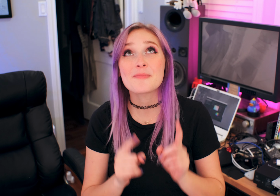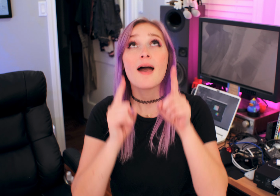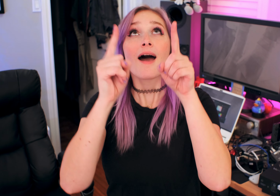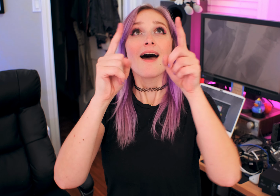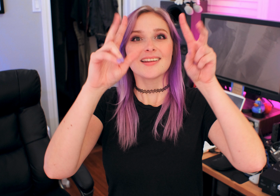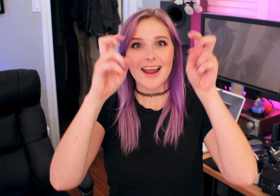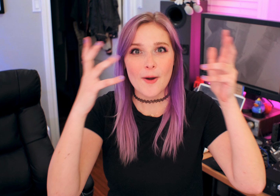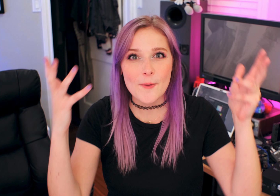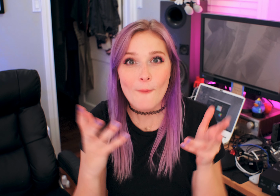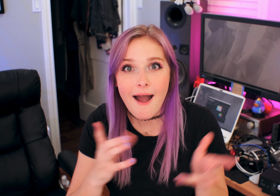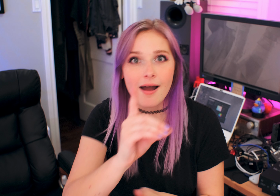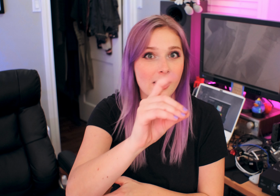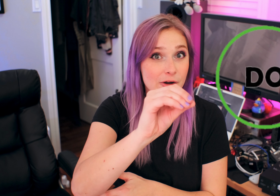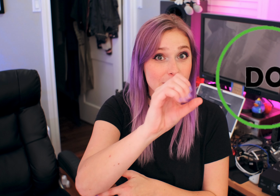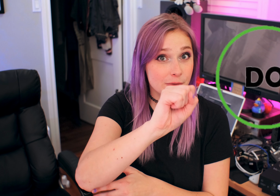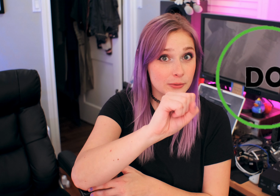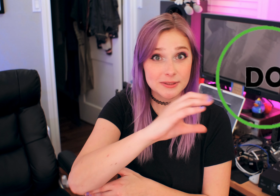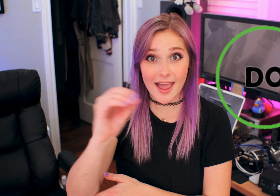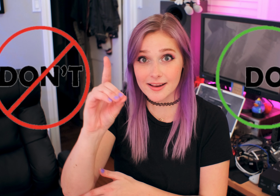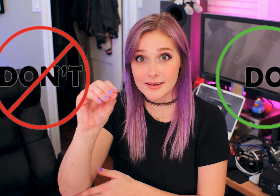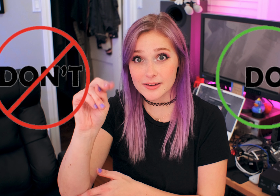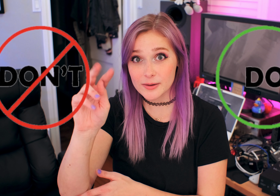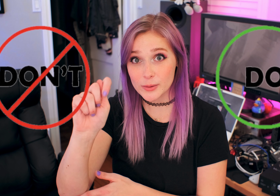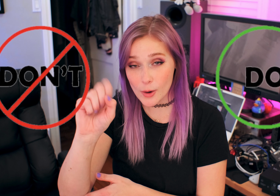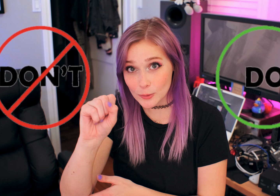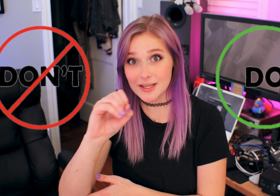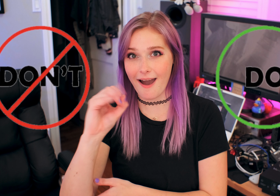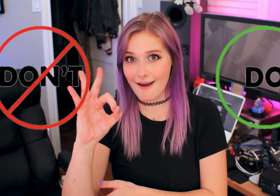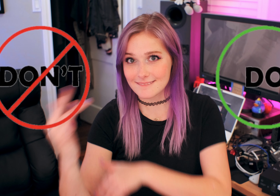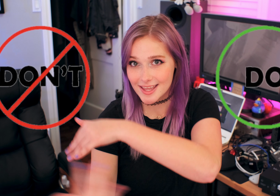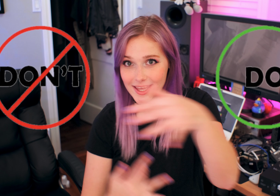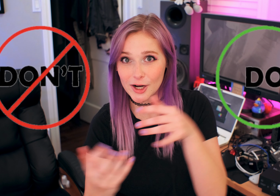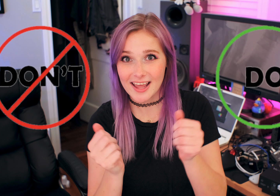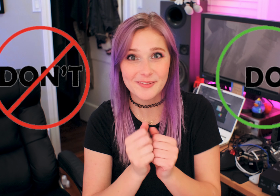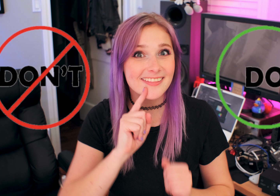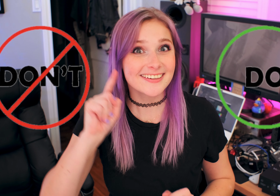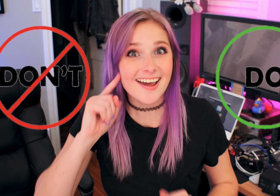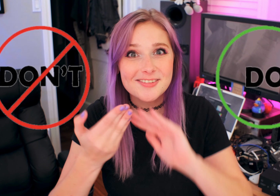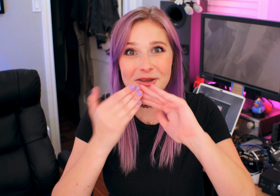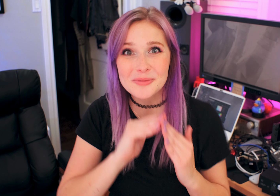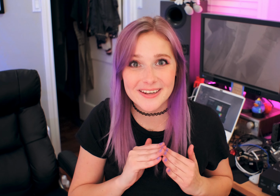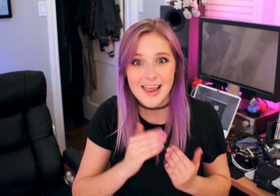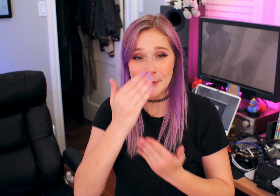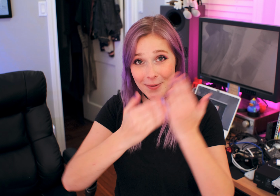As you can see in the title today's video is about the Do's and Don'ts of Interacting with the Deaf Community-